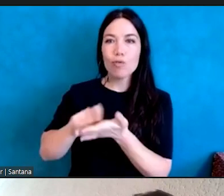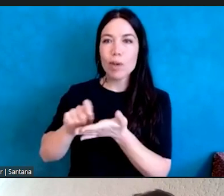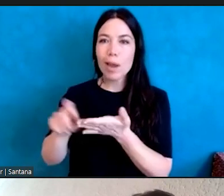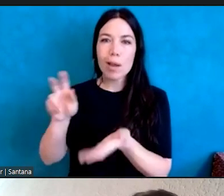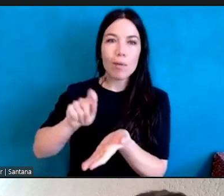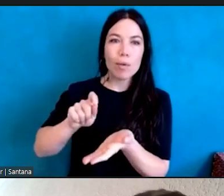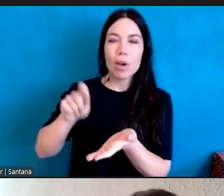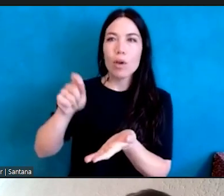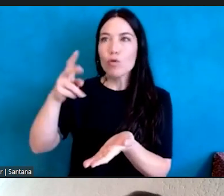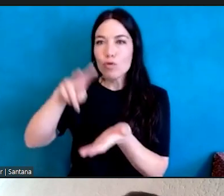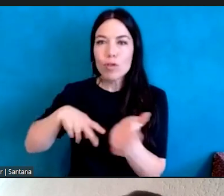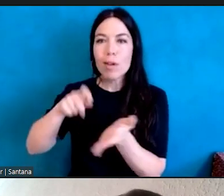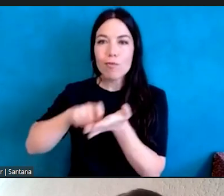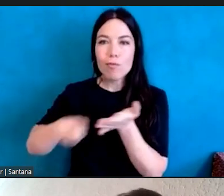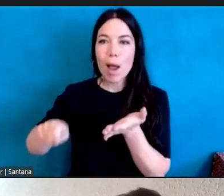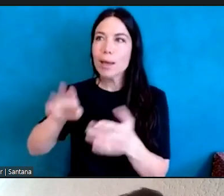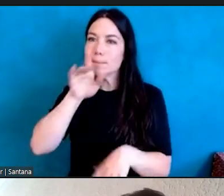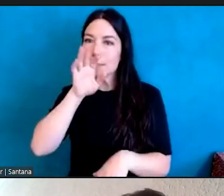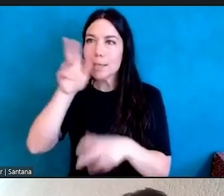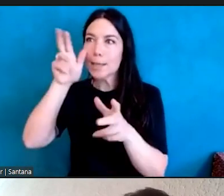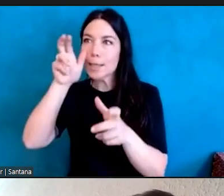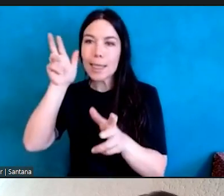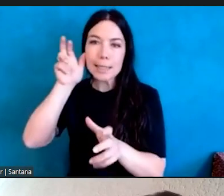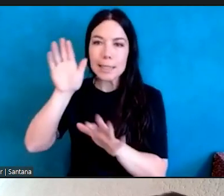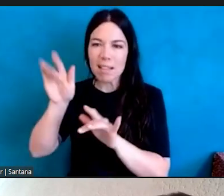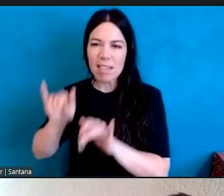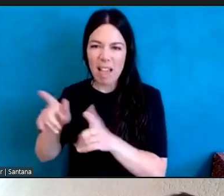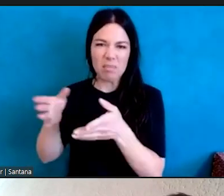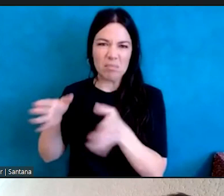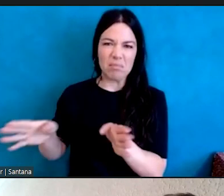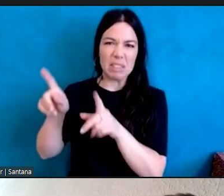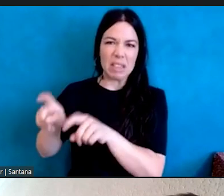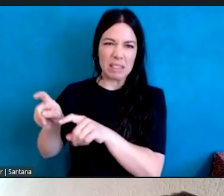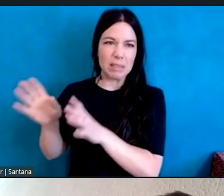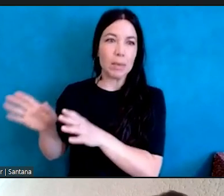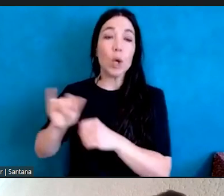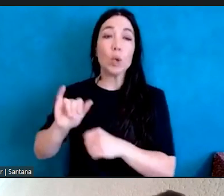Now, obviously that test was made with this purpose in mind. But they also have a civic knowledge test, which is the one on the left.